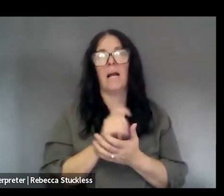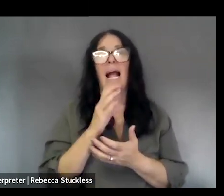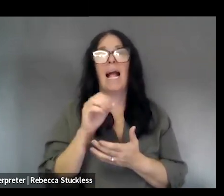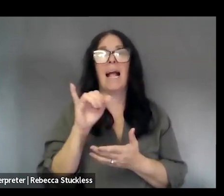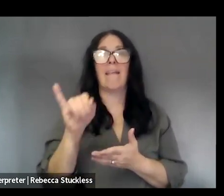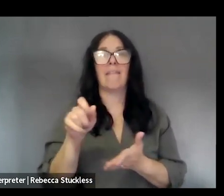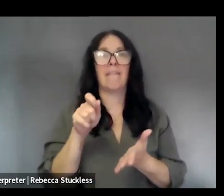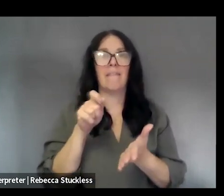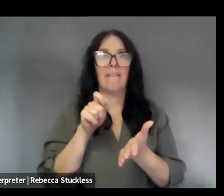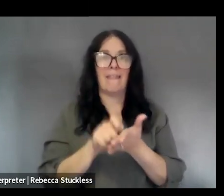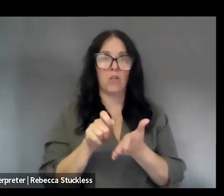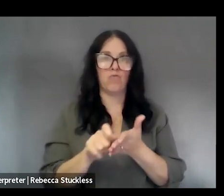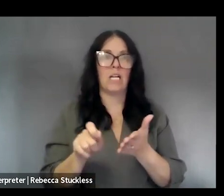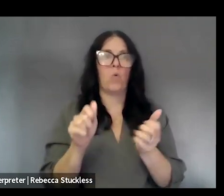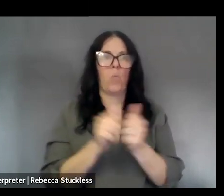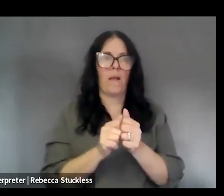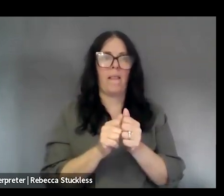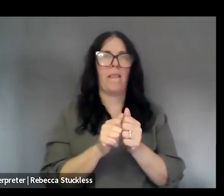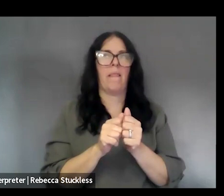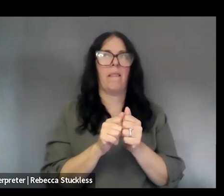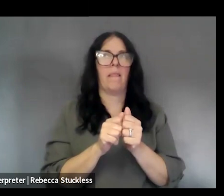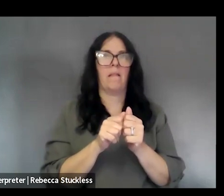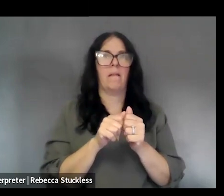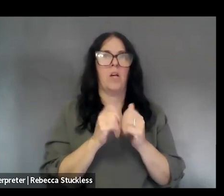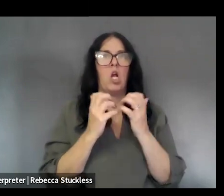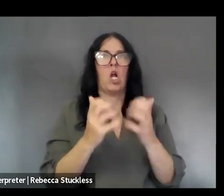written with people in mind who aren't medical professionals, so I think it's more accessible